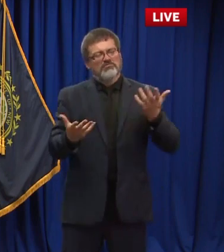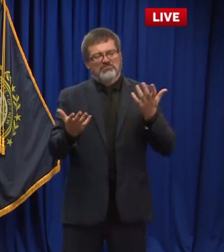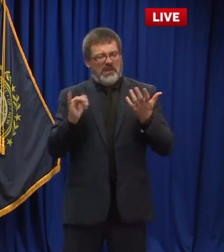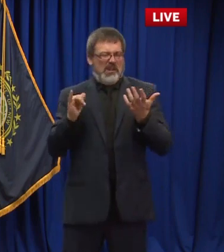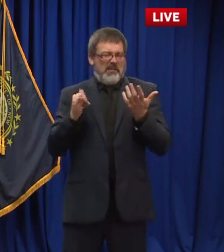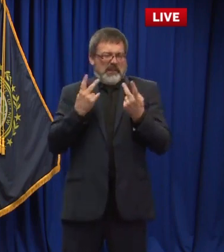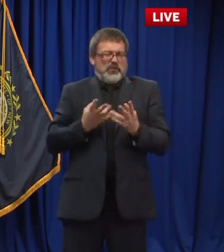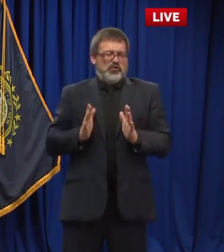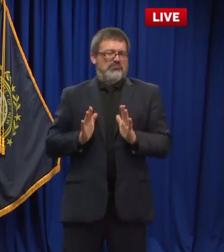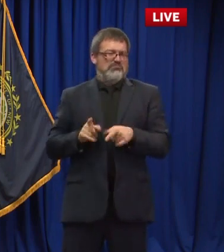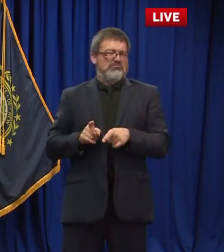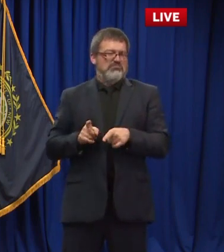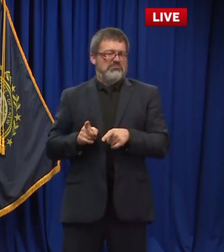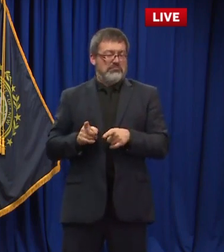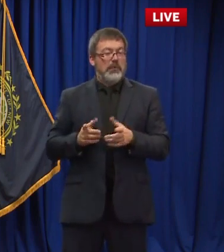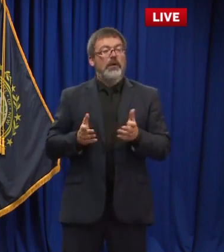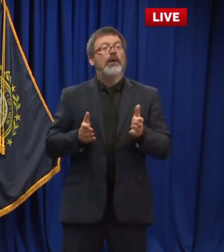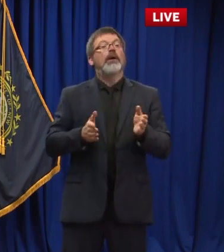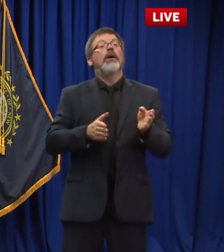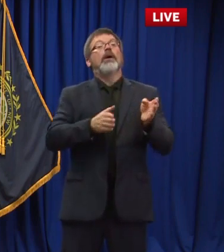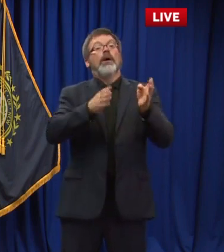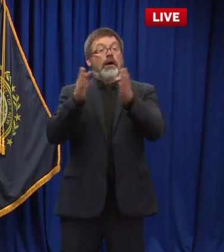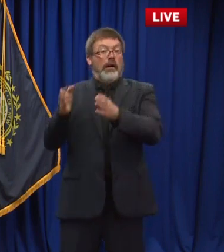SO THIS IS ONE QUICK EXAMPLE.